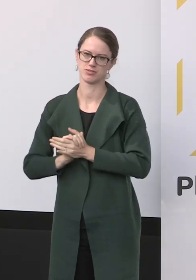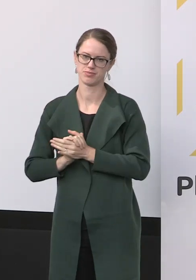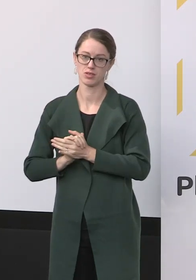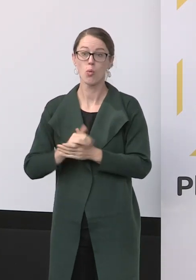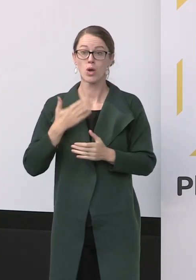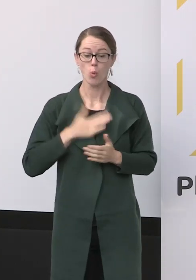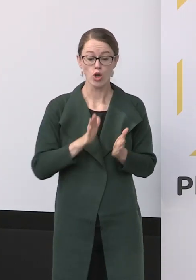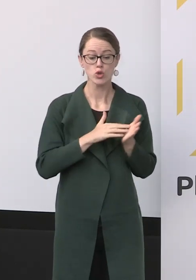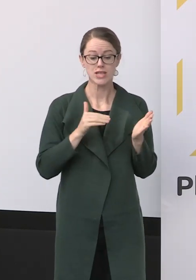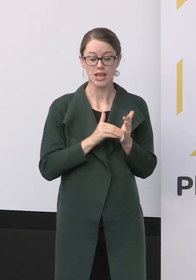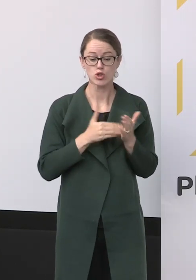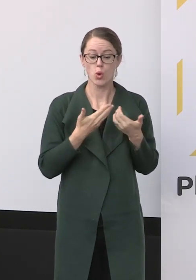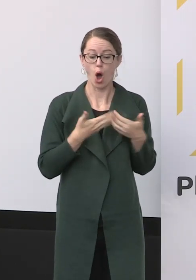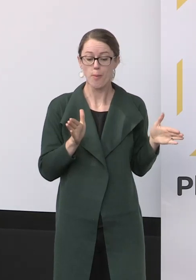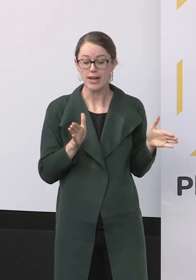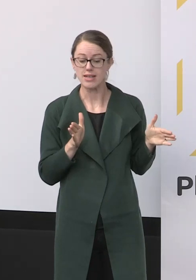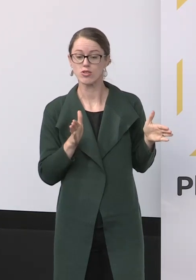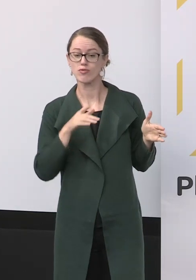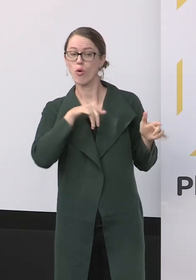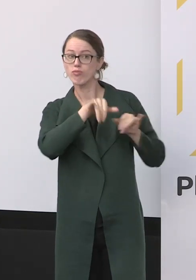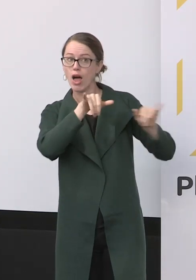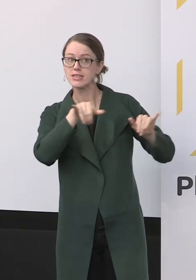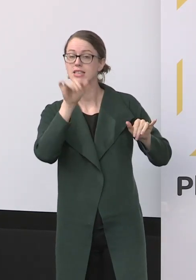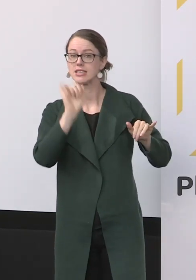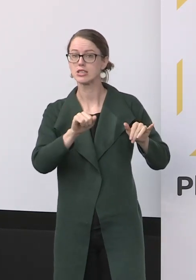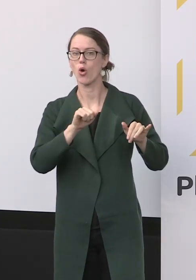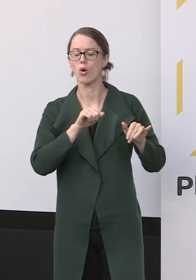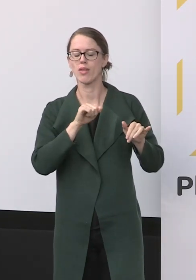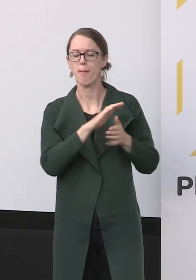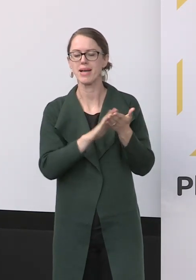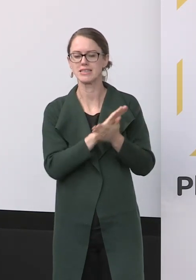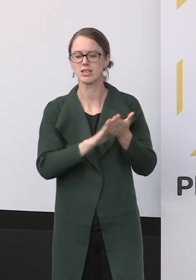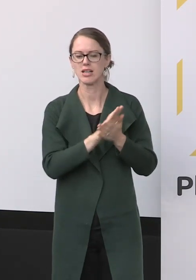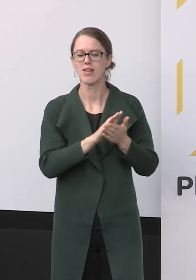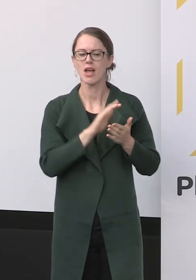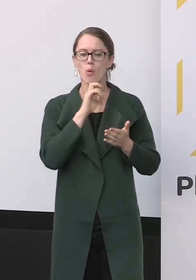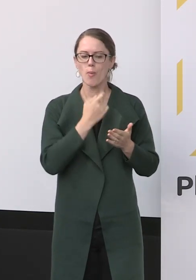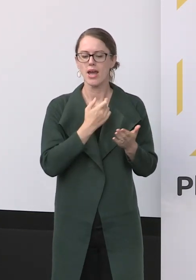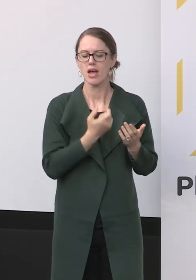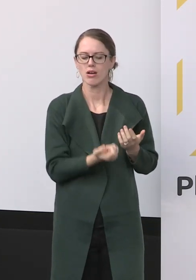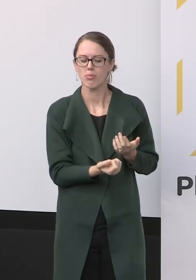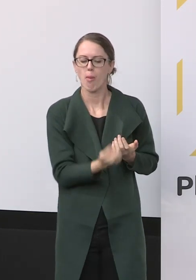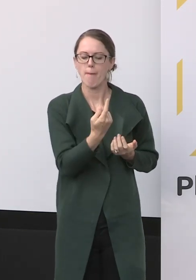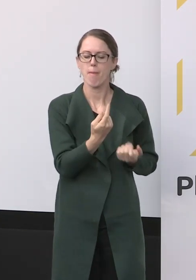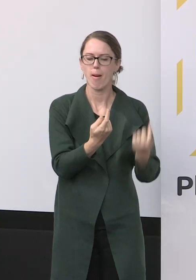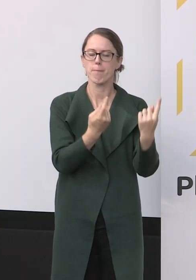growing in prevalence offshore. We are very interested in opening up our borders more and more, and in